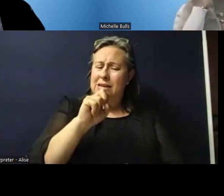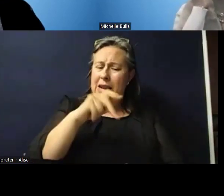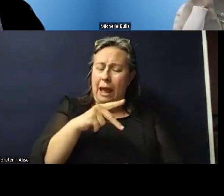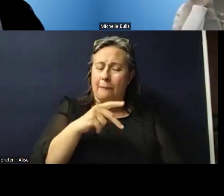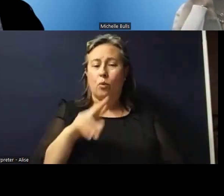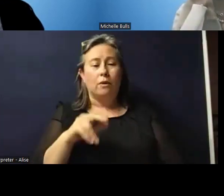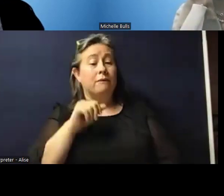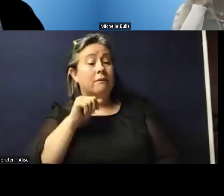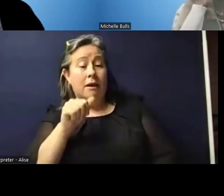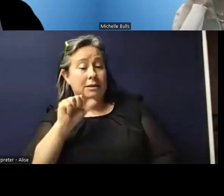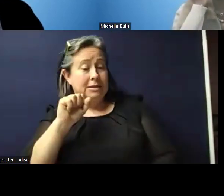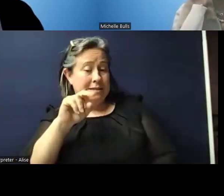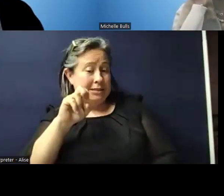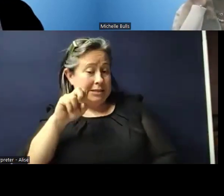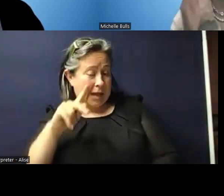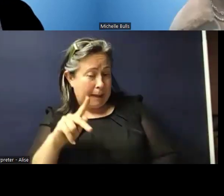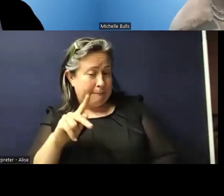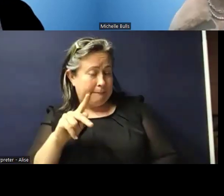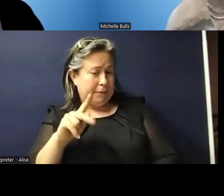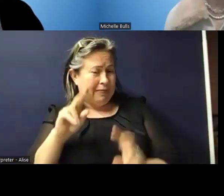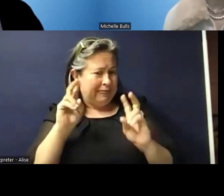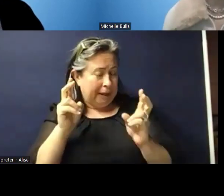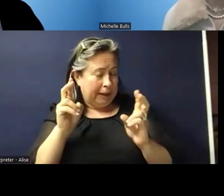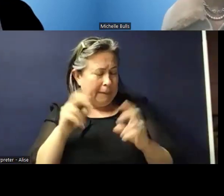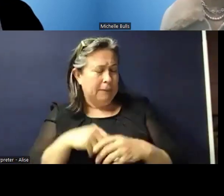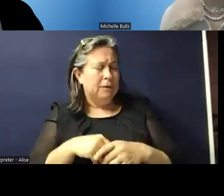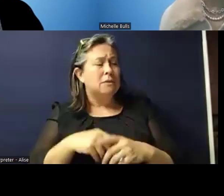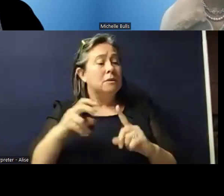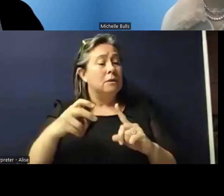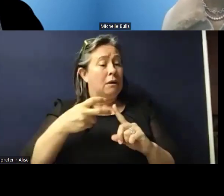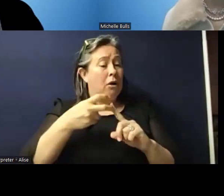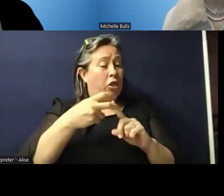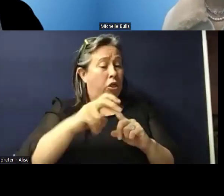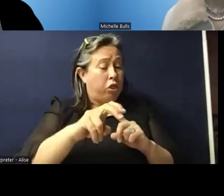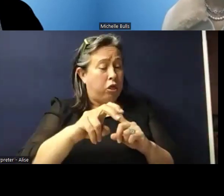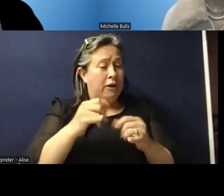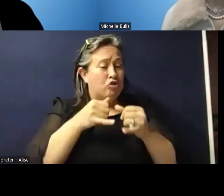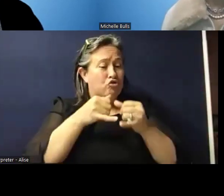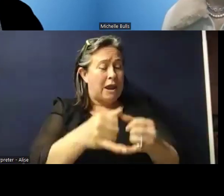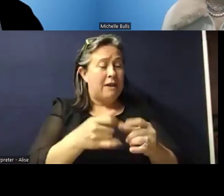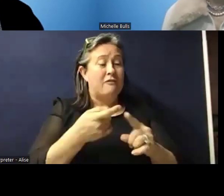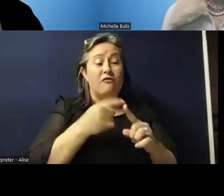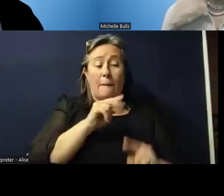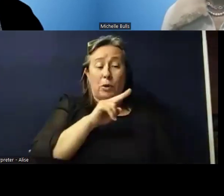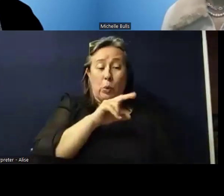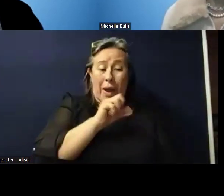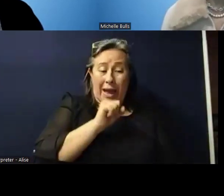in the process of transferring a grant to a foreign organization from a US organization,